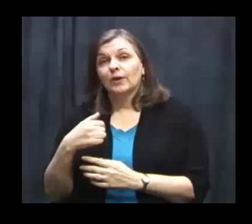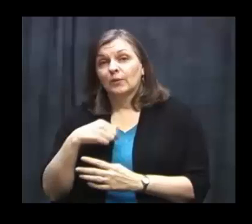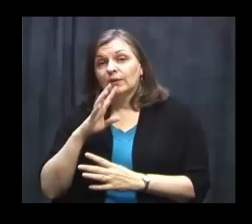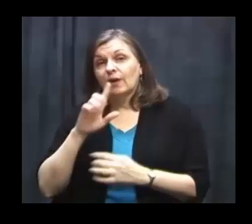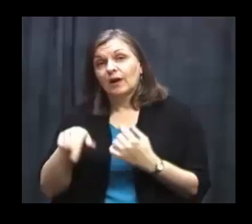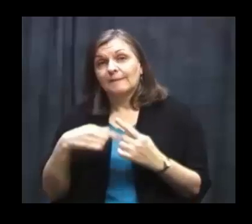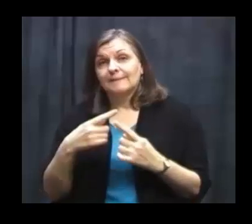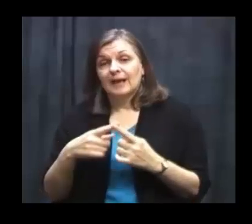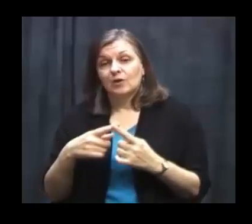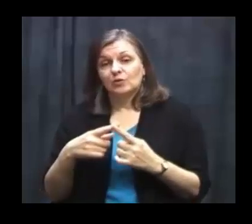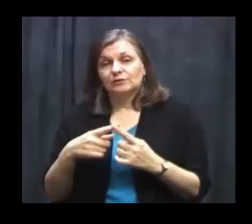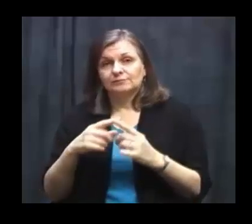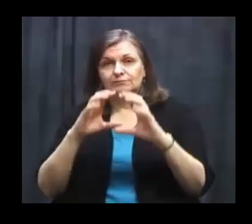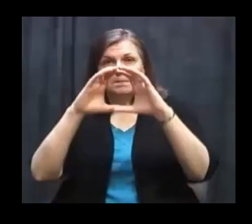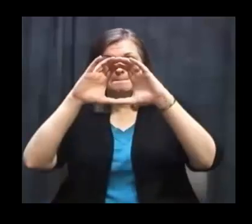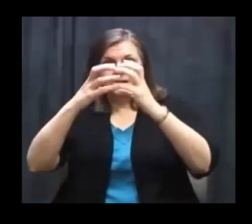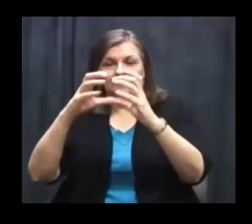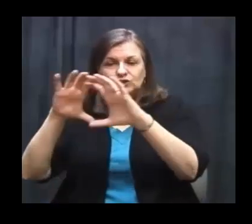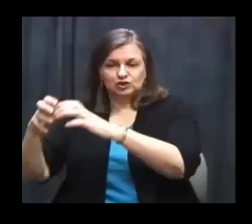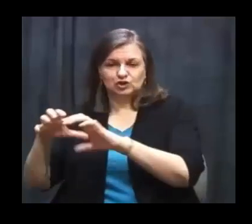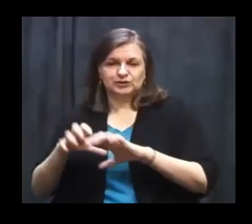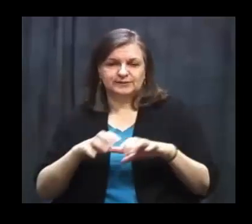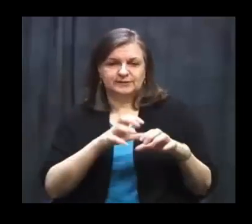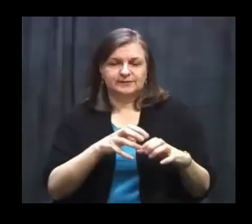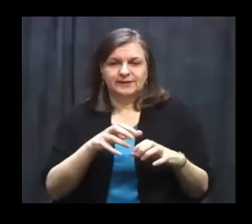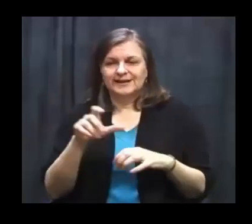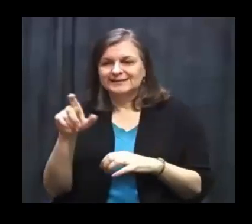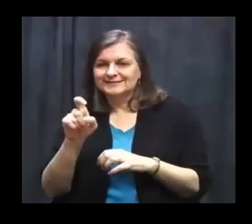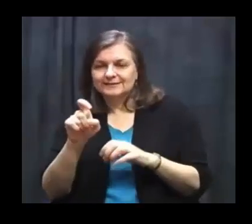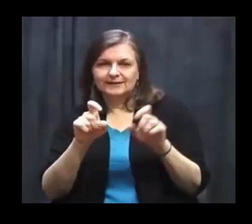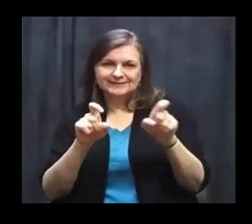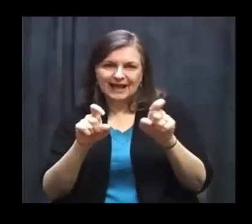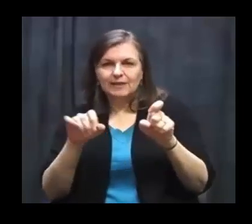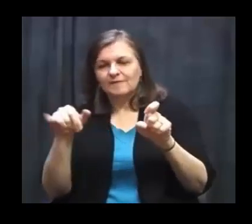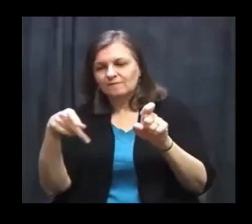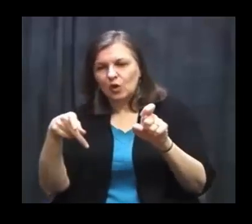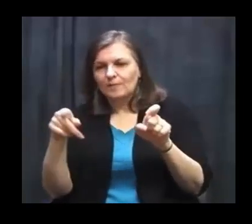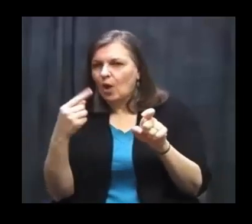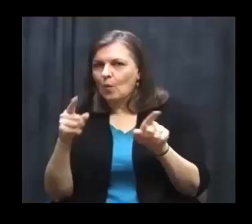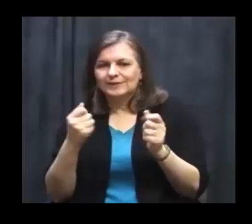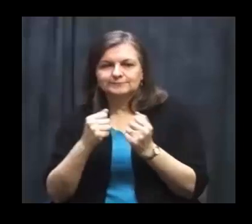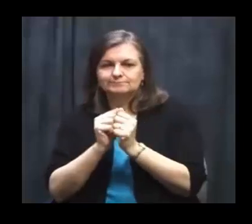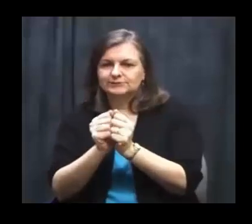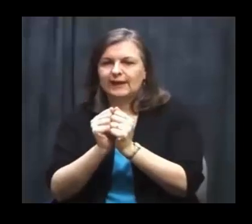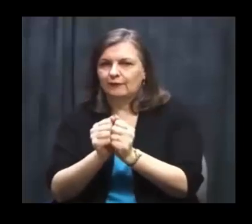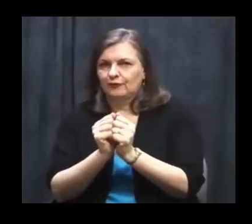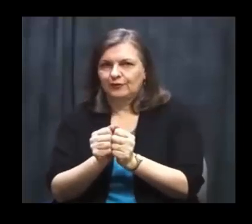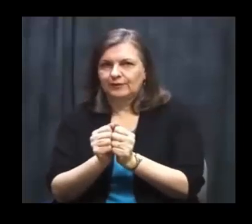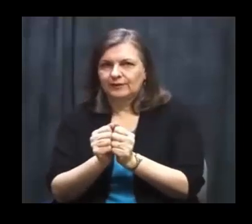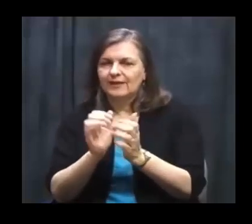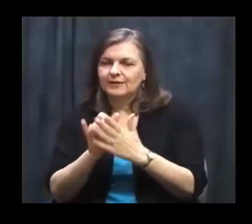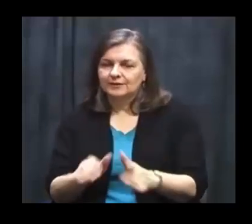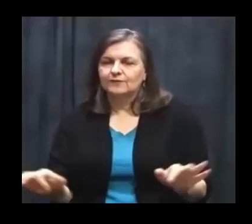so we actually talk about these bundles xylem and phloem always side by side